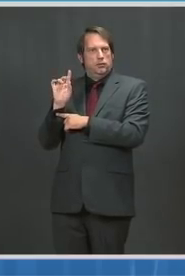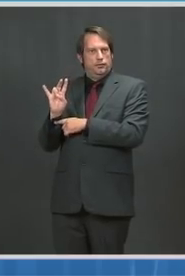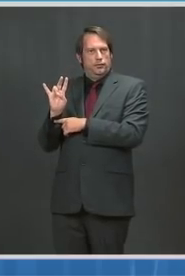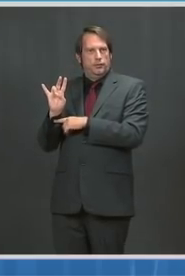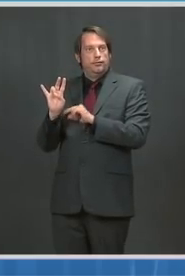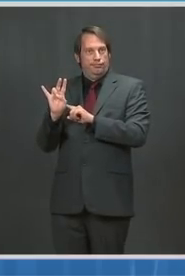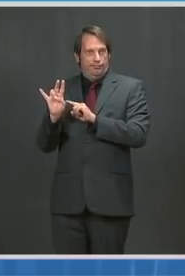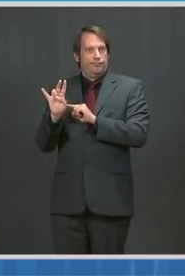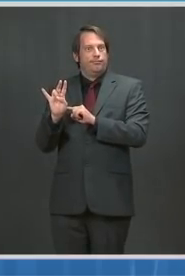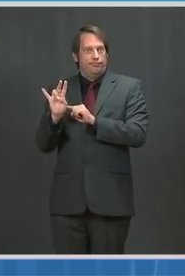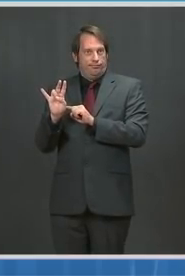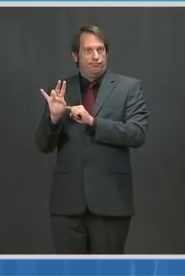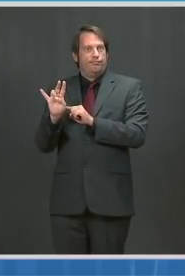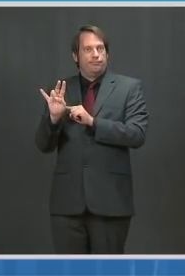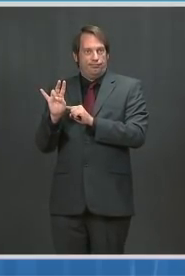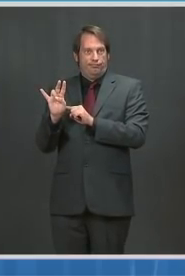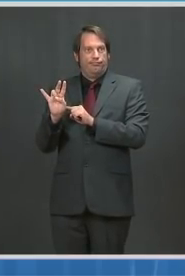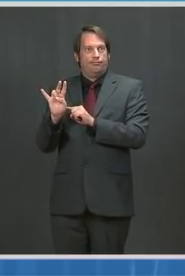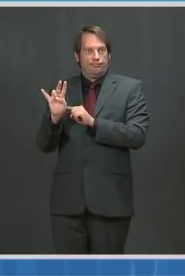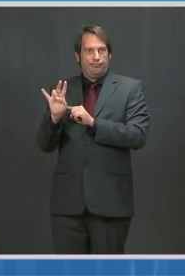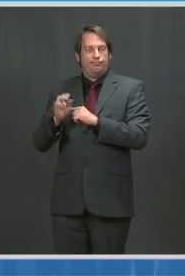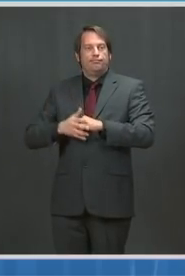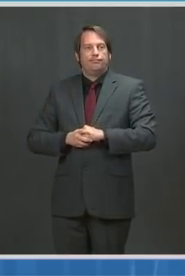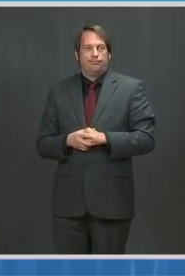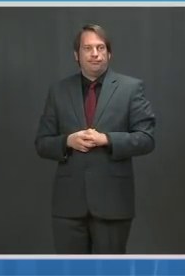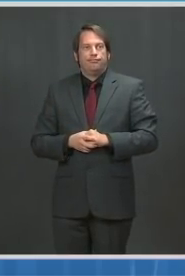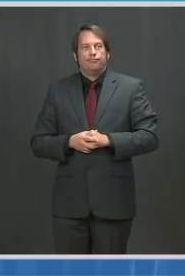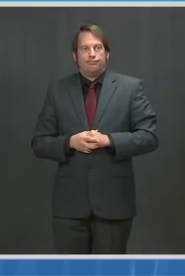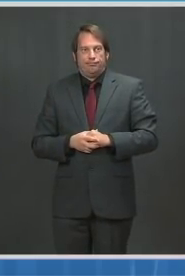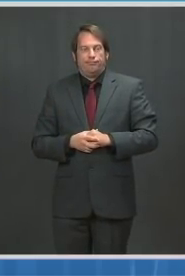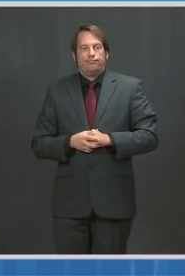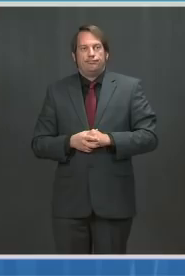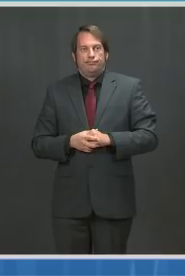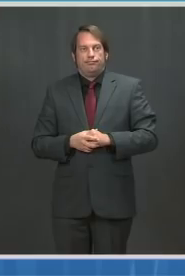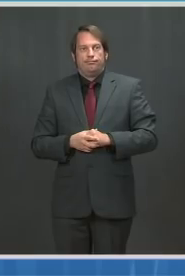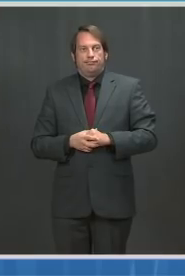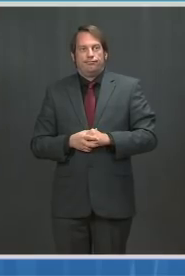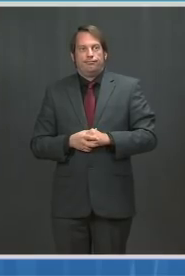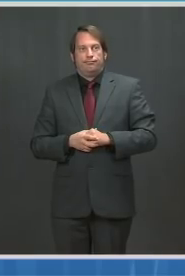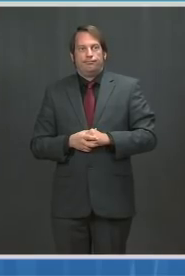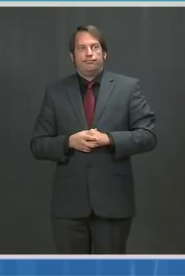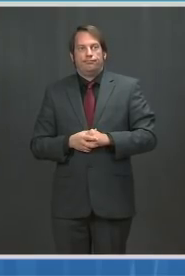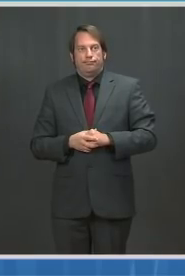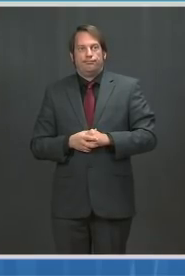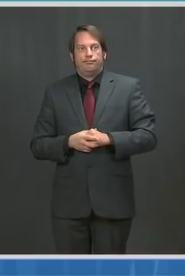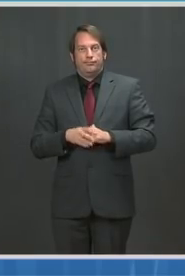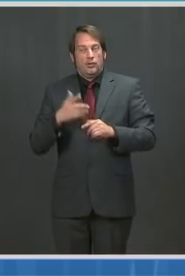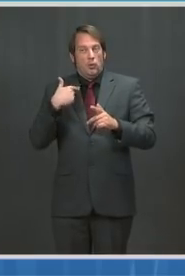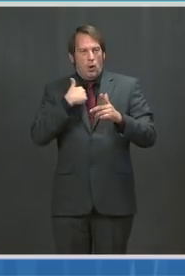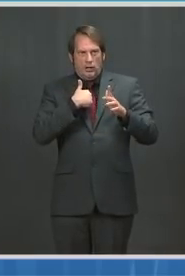to rapidly identify and isolate infectious individuals, including those with variants of concern.